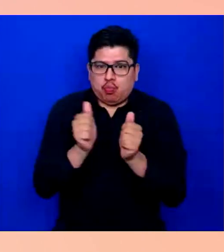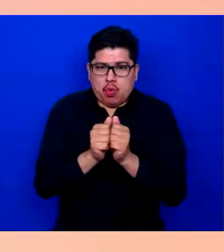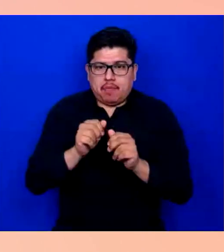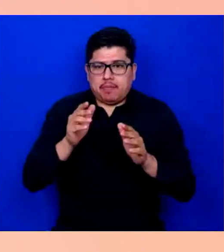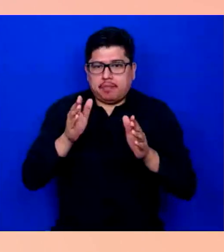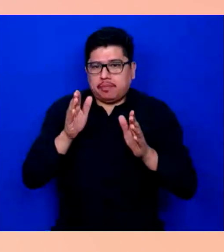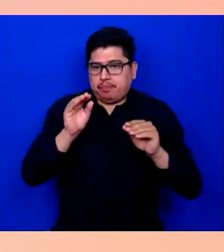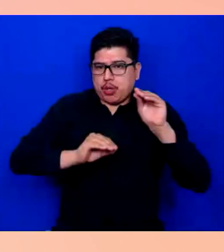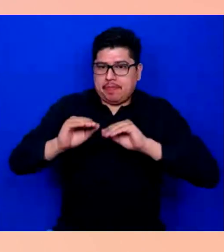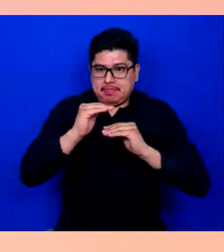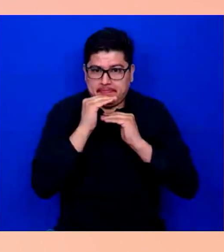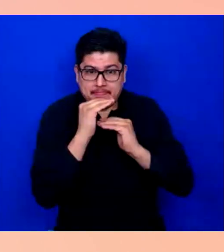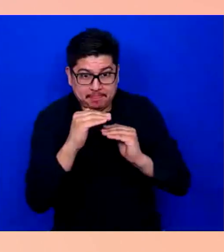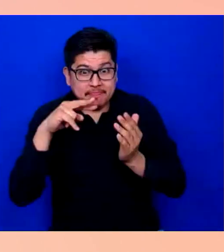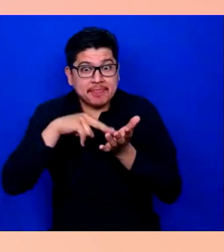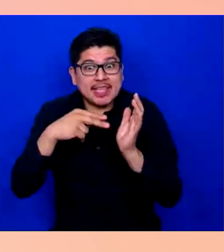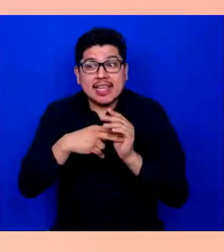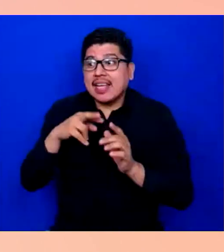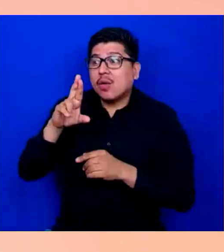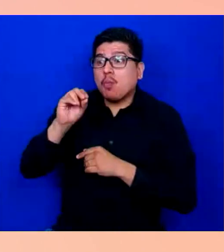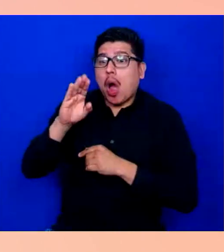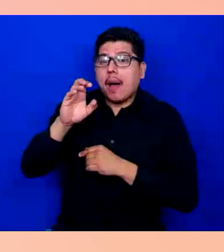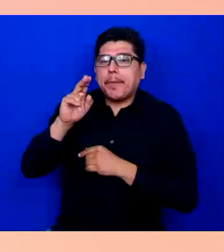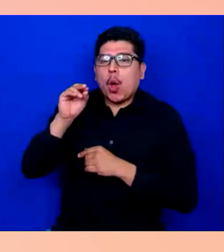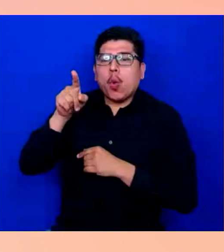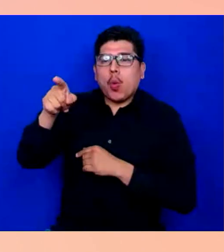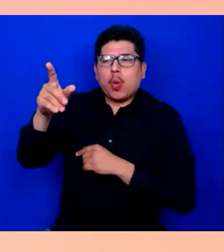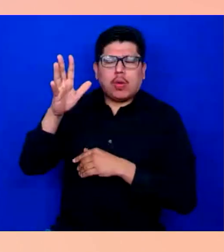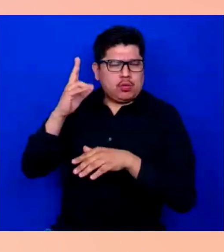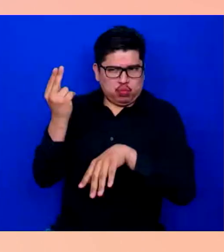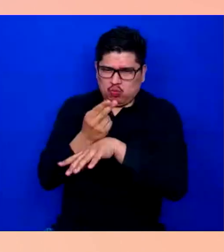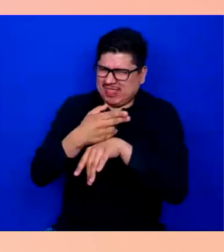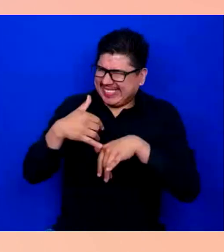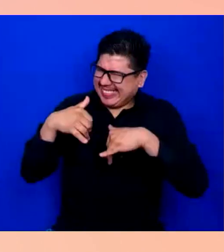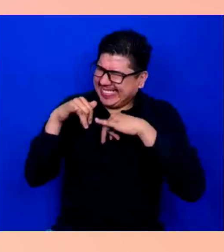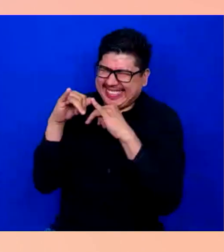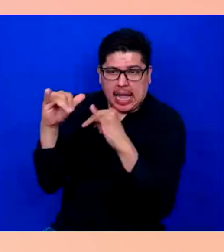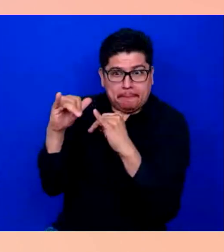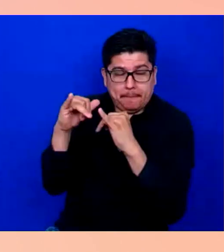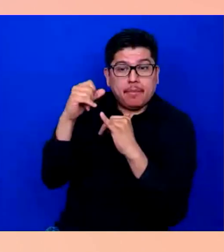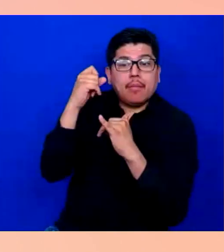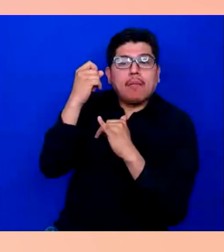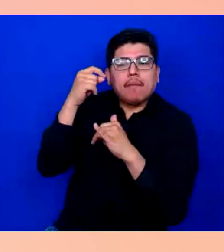the same toolkit of features as a blind person. Now, we programmed